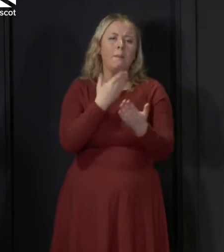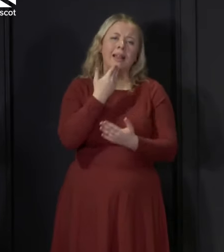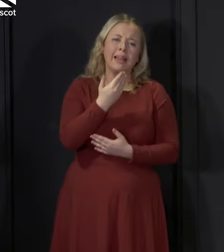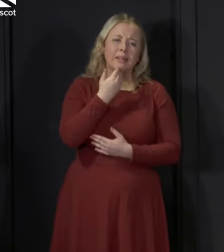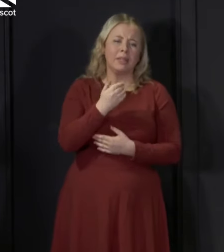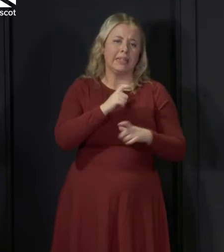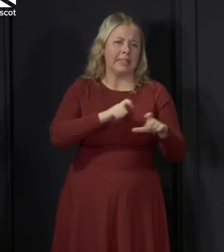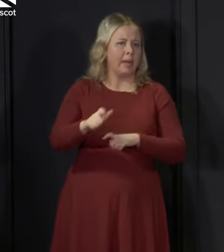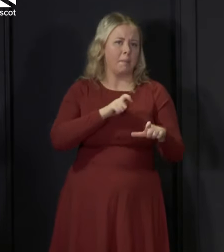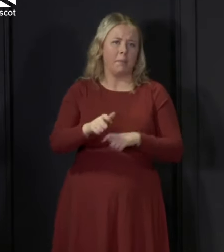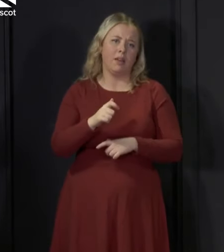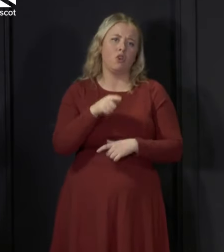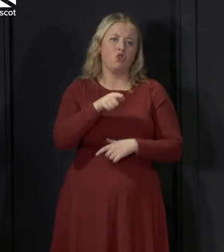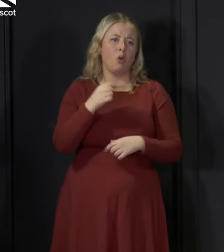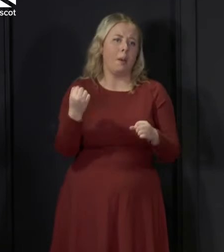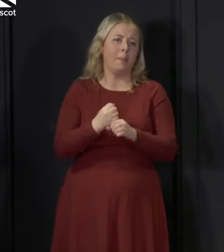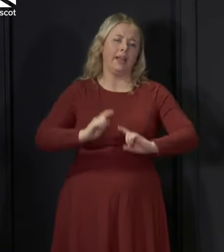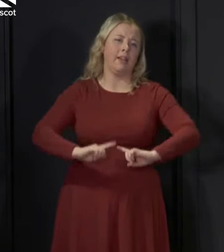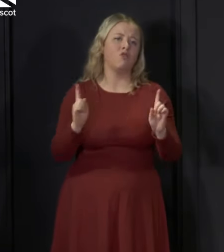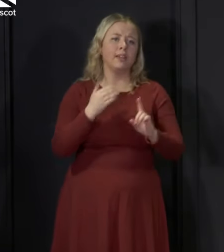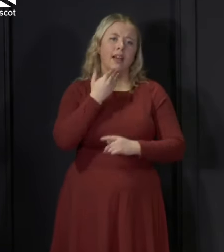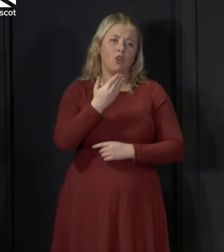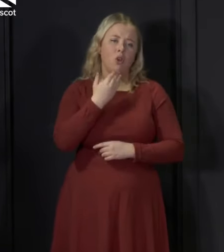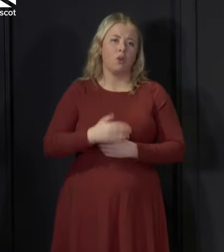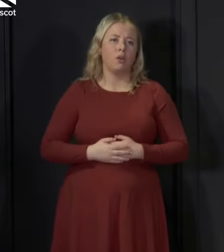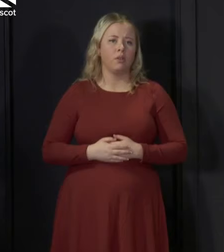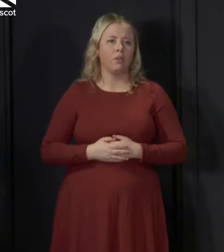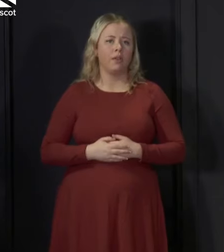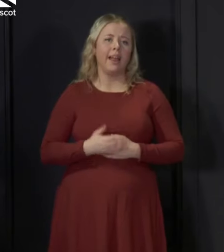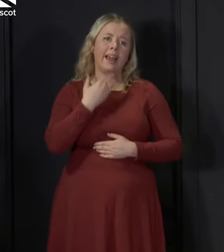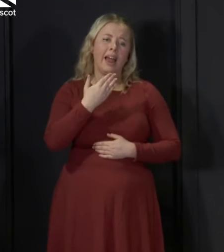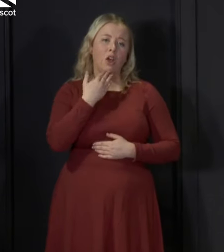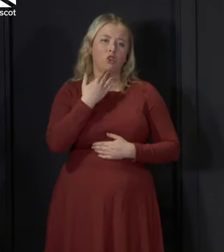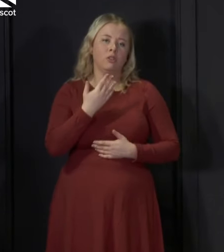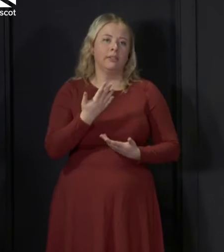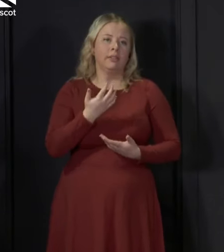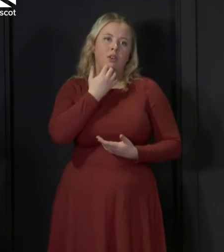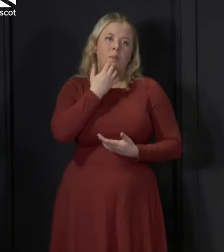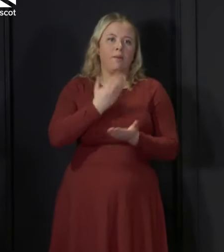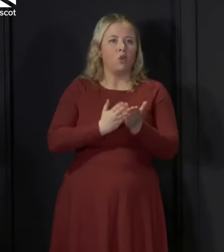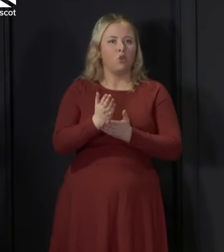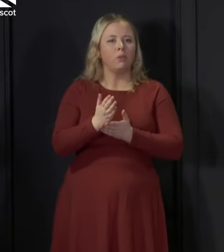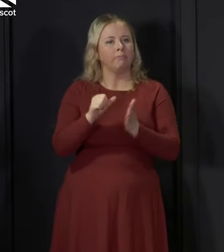that because you are making a difference.